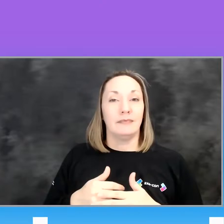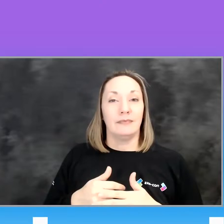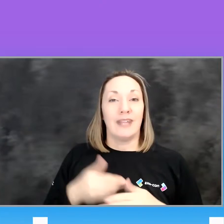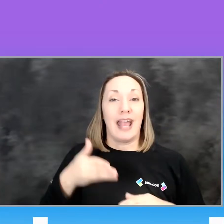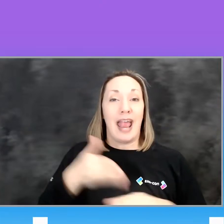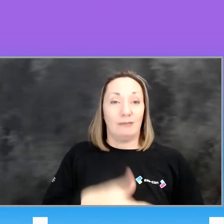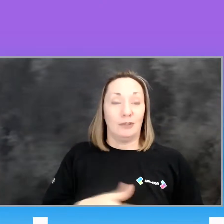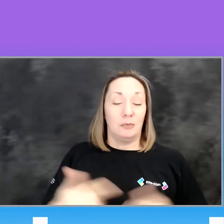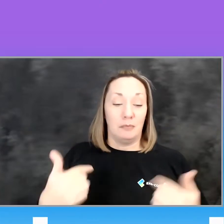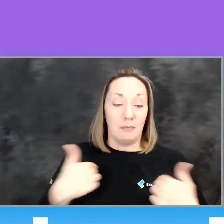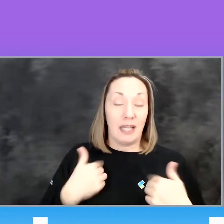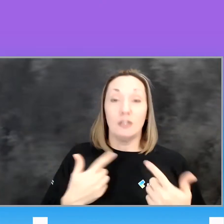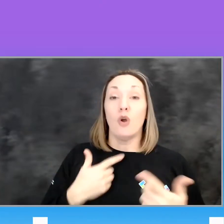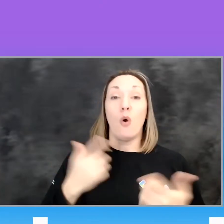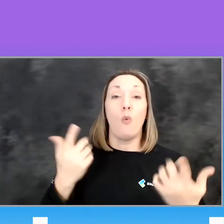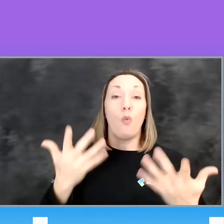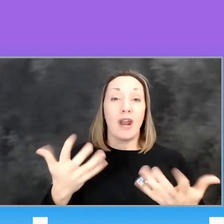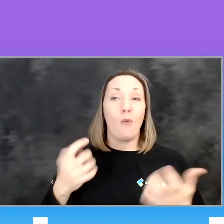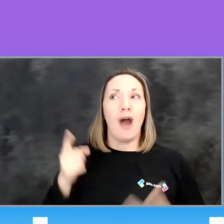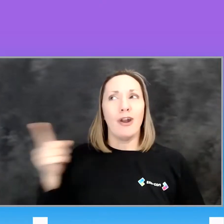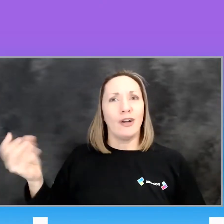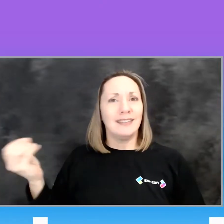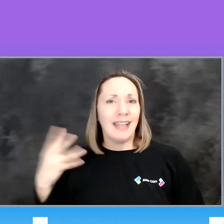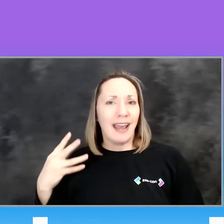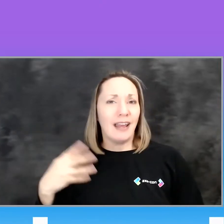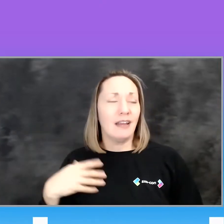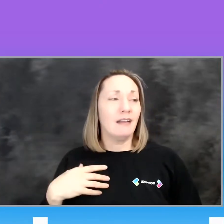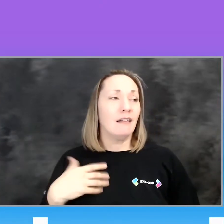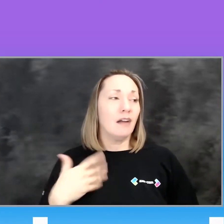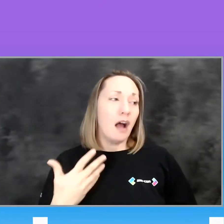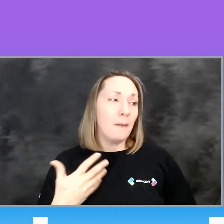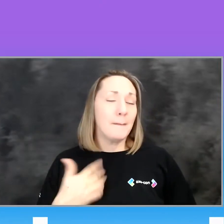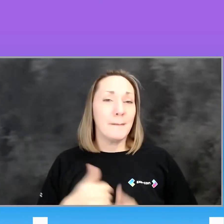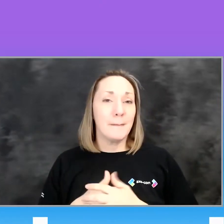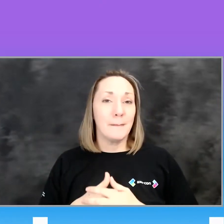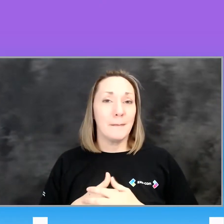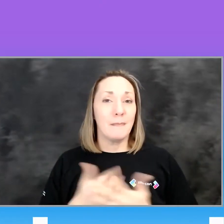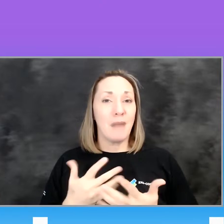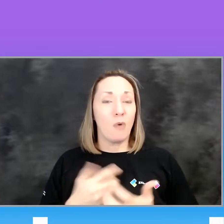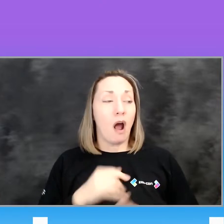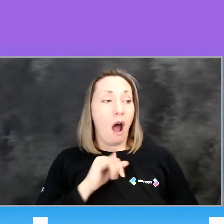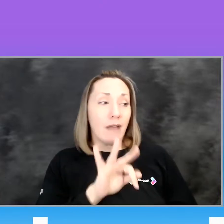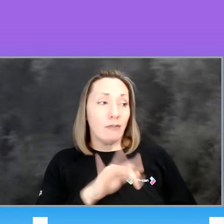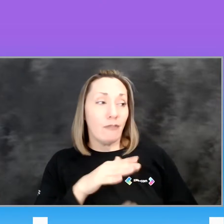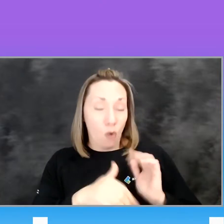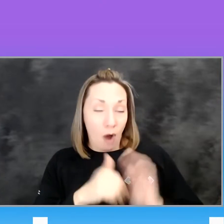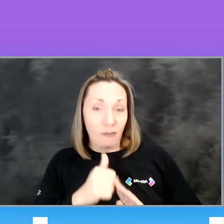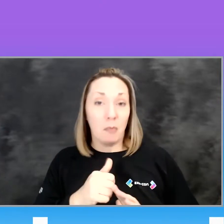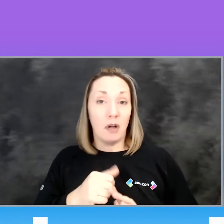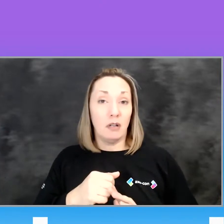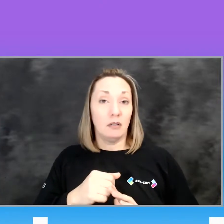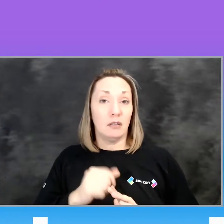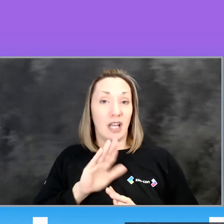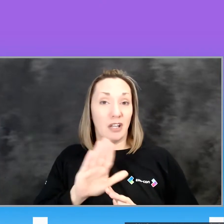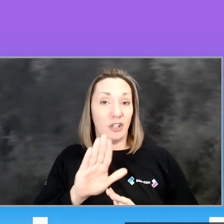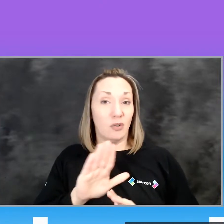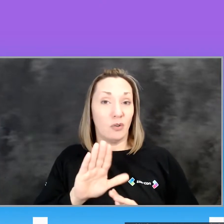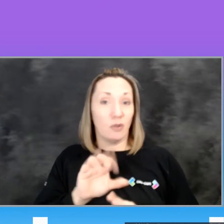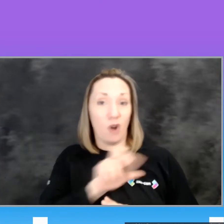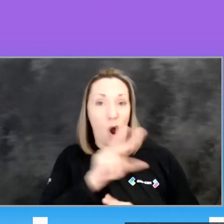I what I want to try to say is that if you feel comfortable